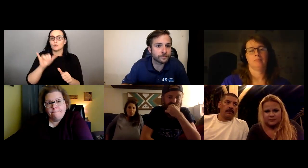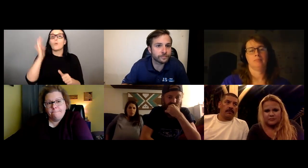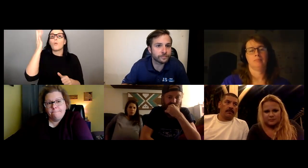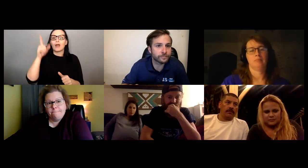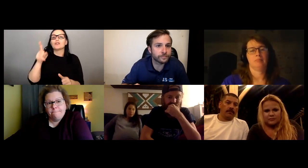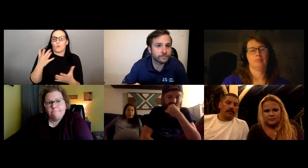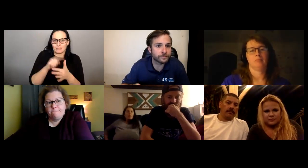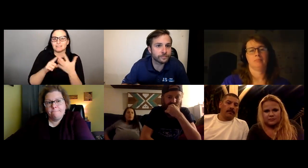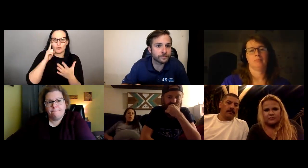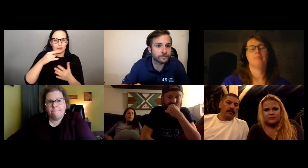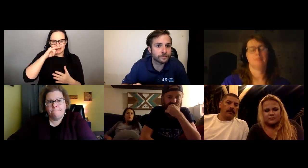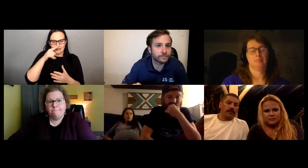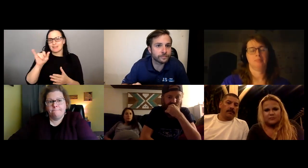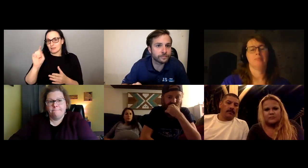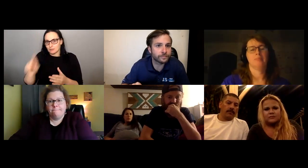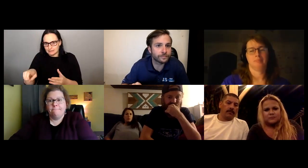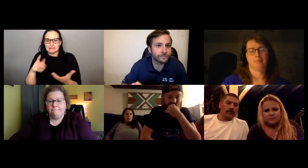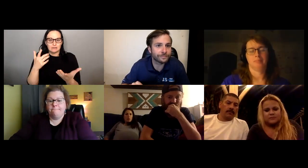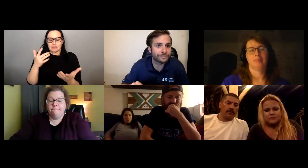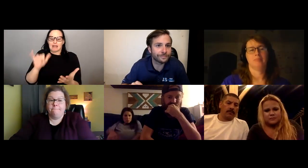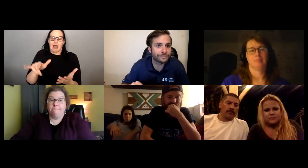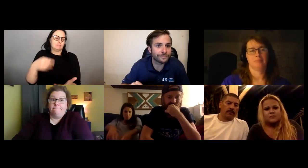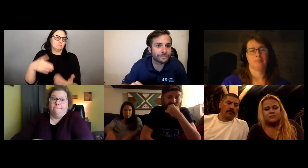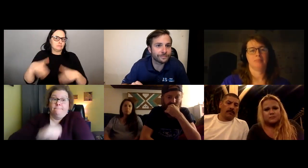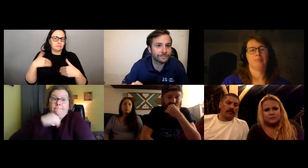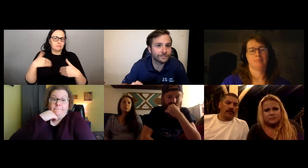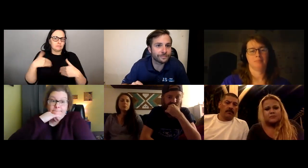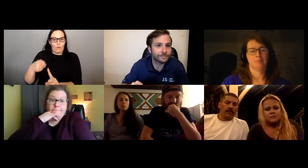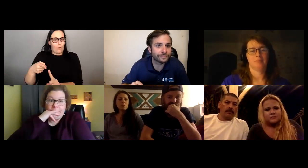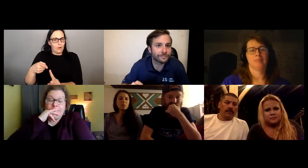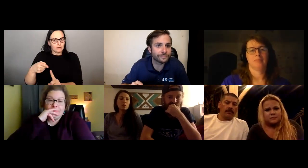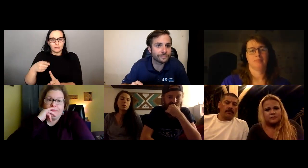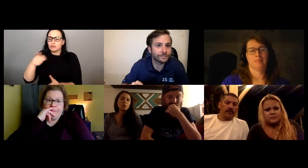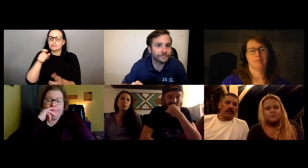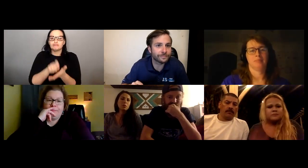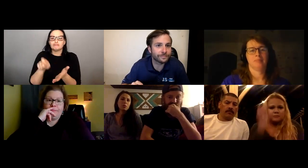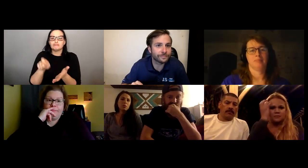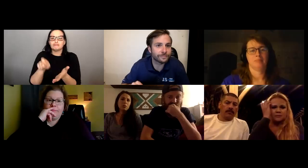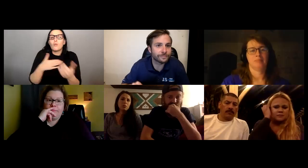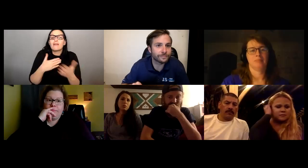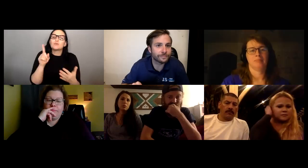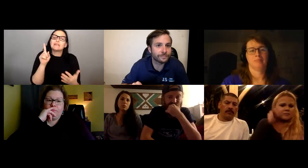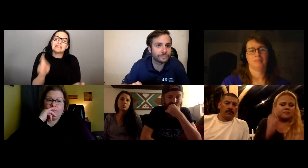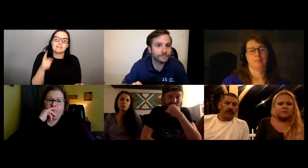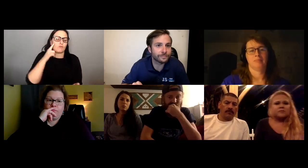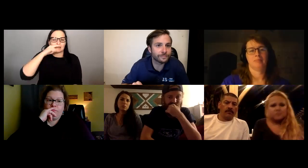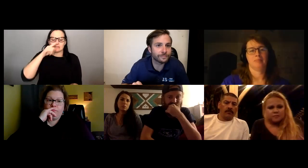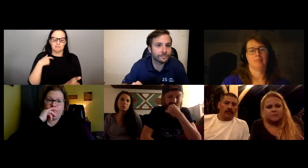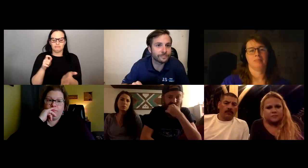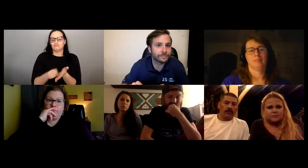that is very good um point like you can write whatever you need for